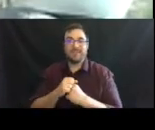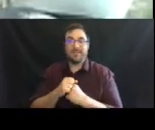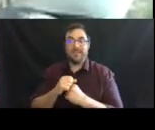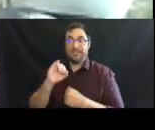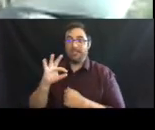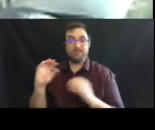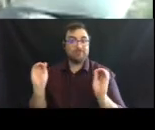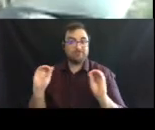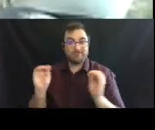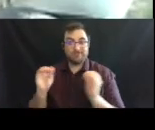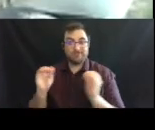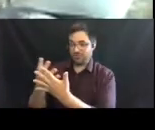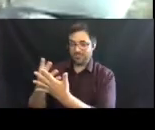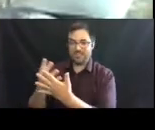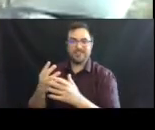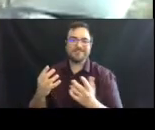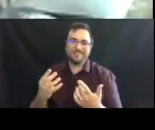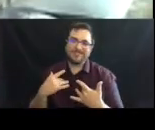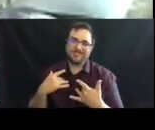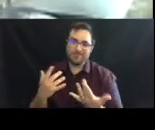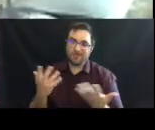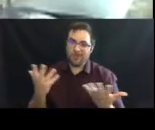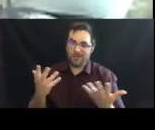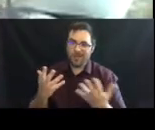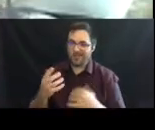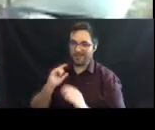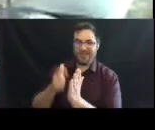it's very likely that she would not have been identified as deaf or hard of hearing